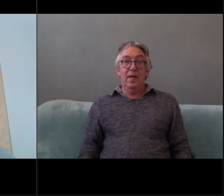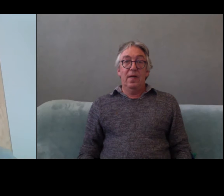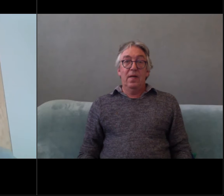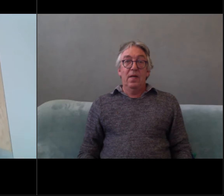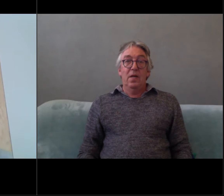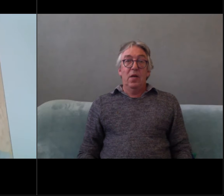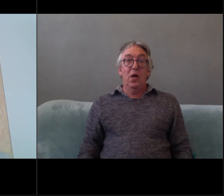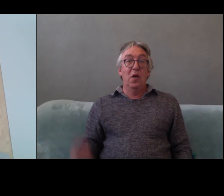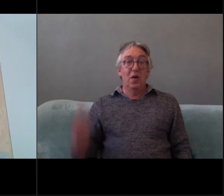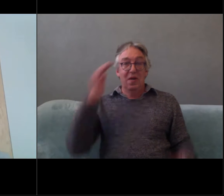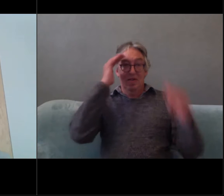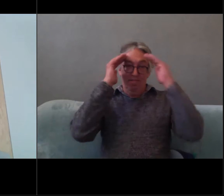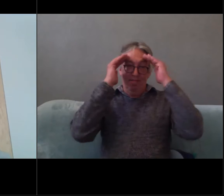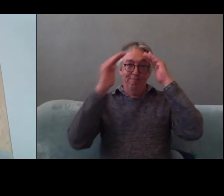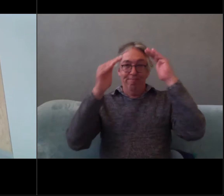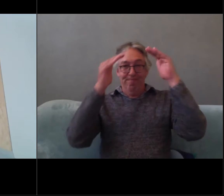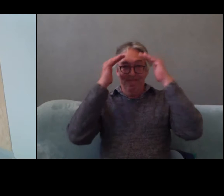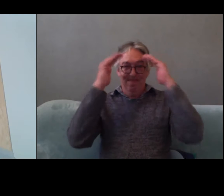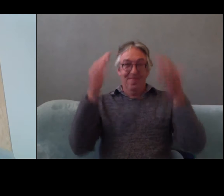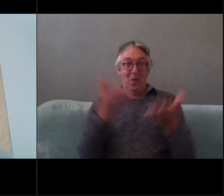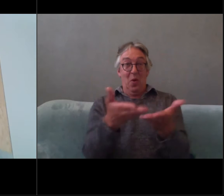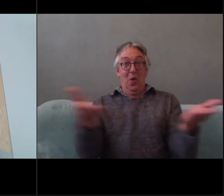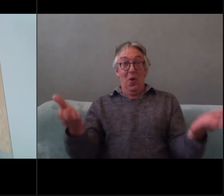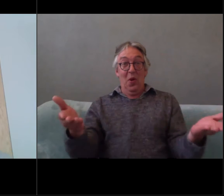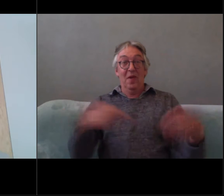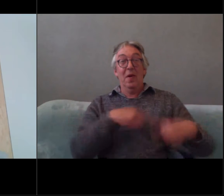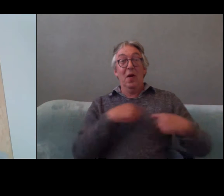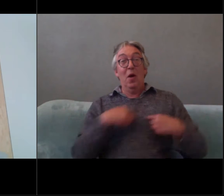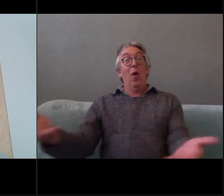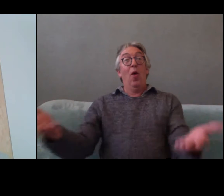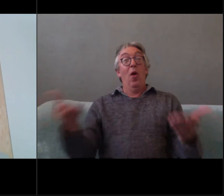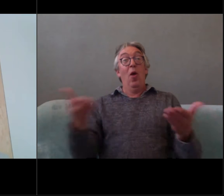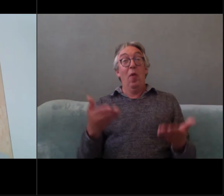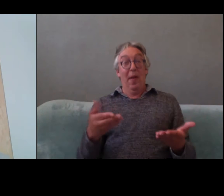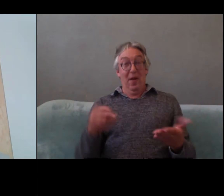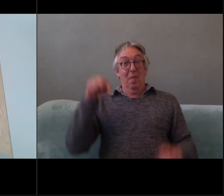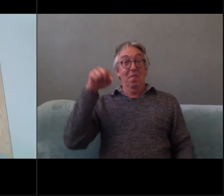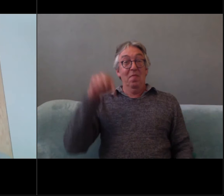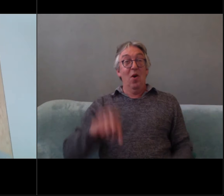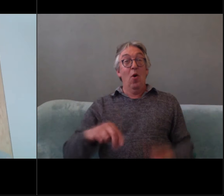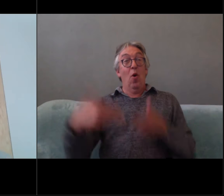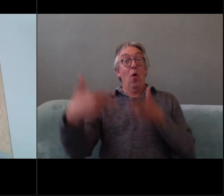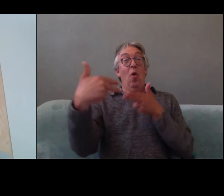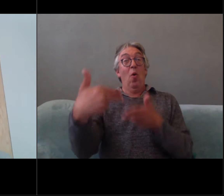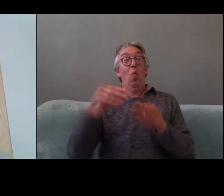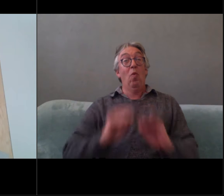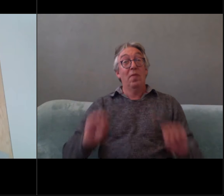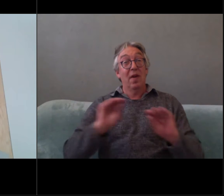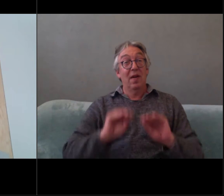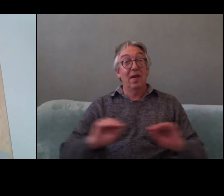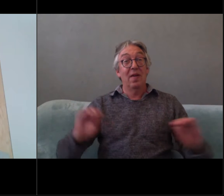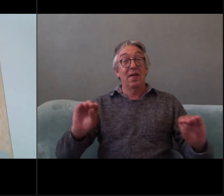Hello everybody. And welcome to this webinar which is jointly organised by the European Disability Forum